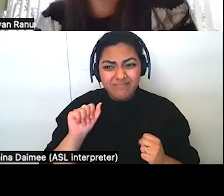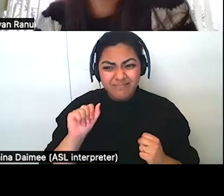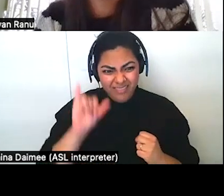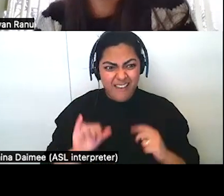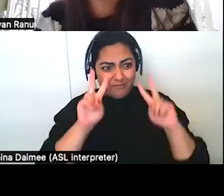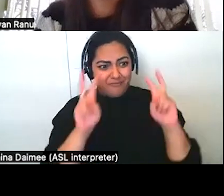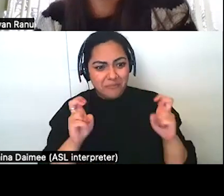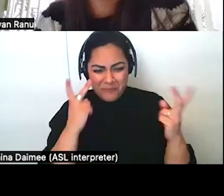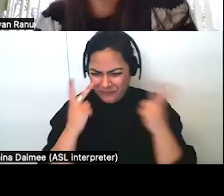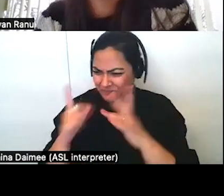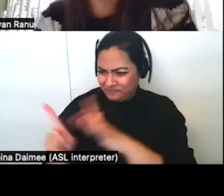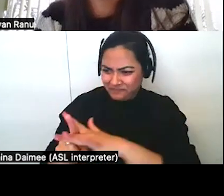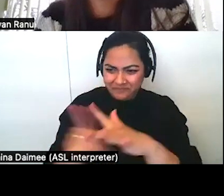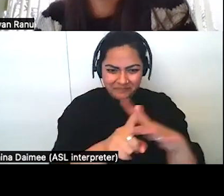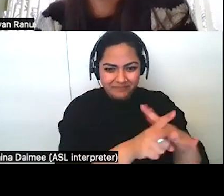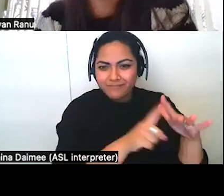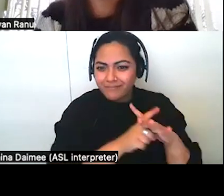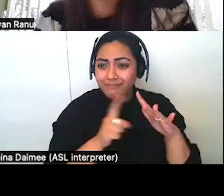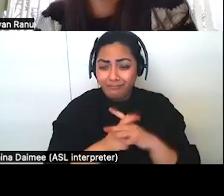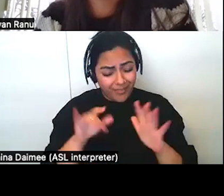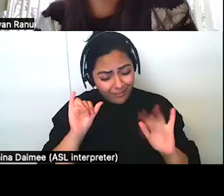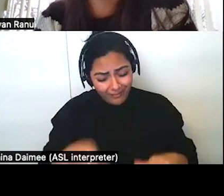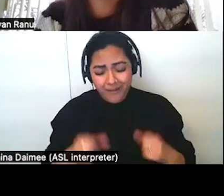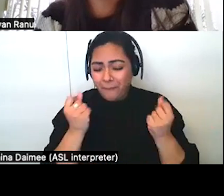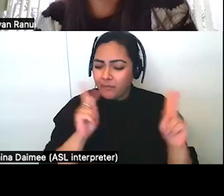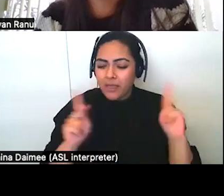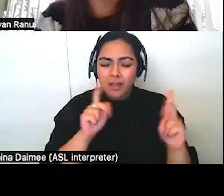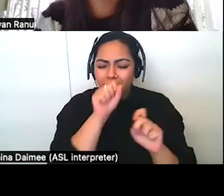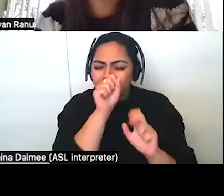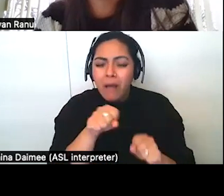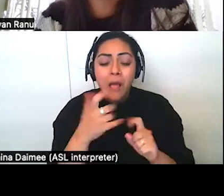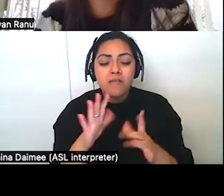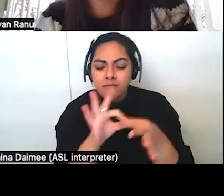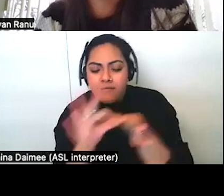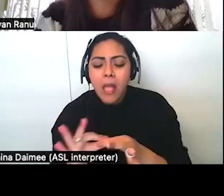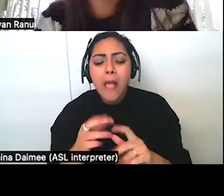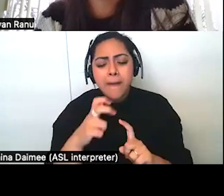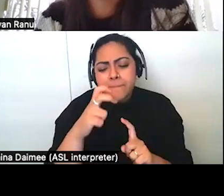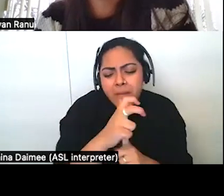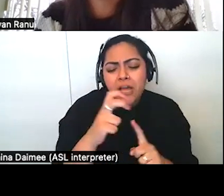highlighted the prominence of Goblincore's love of mushrooms, snails, frogs, and worms.